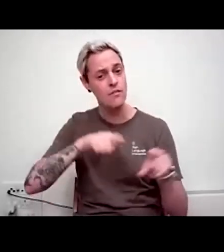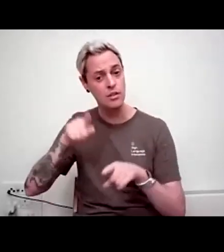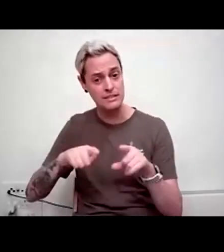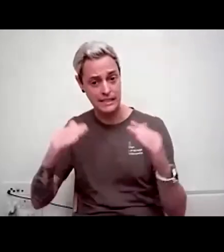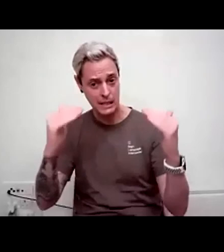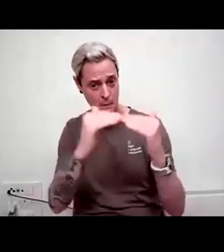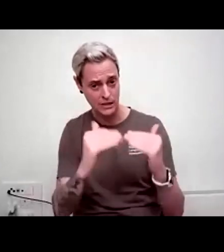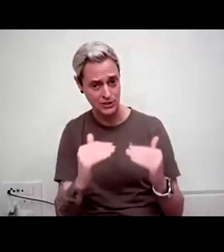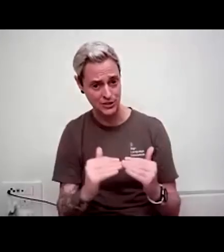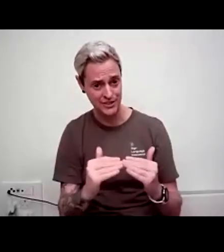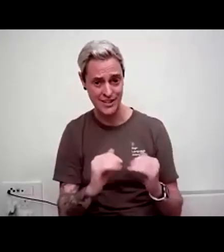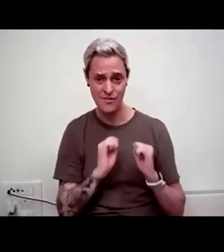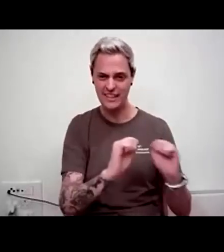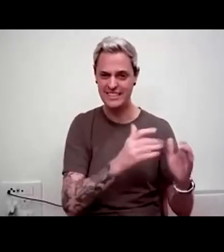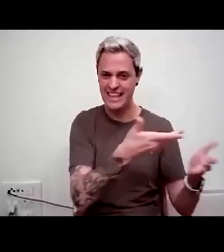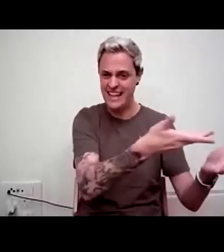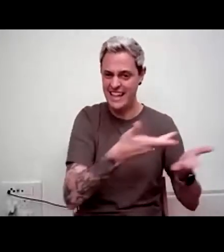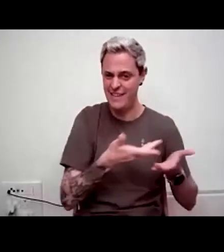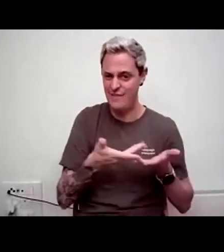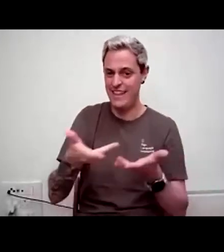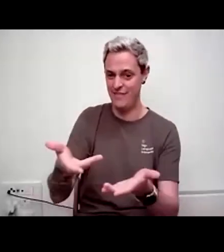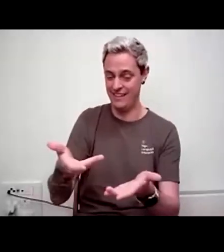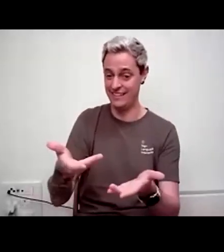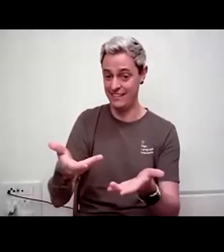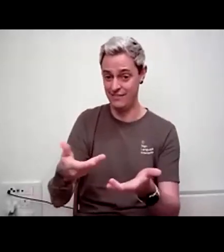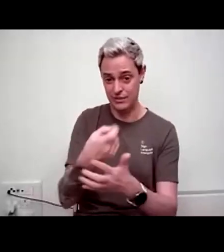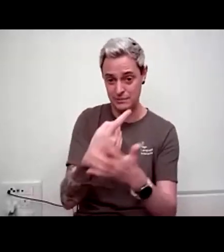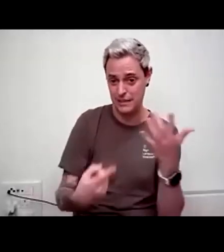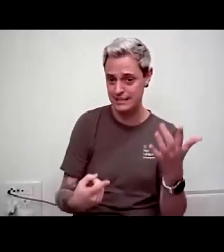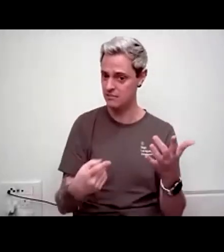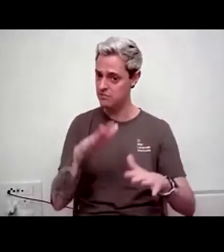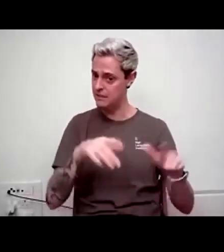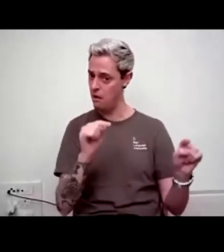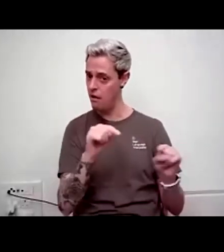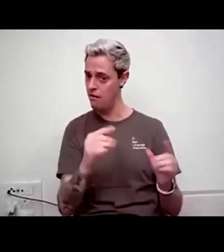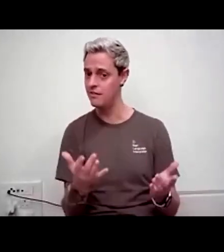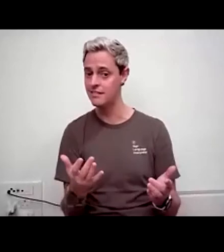to how his gift giving approach, just to disability works? And if it does correspond,